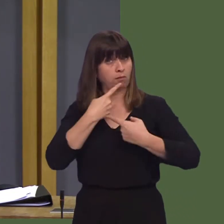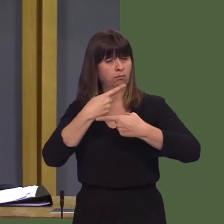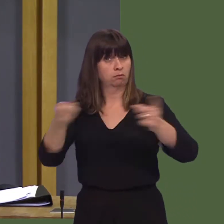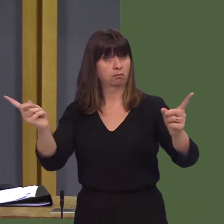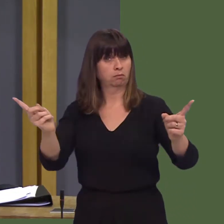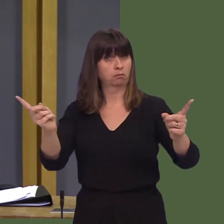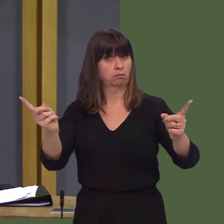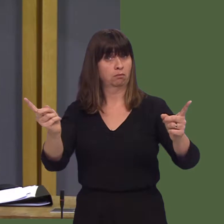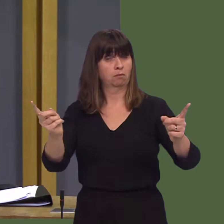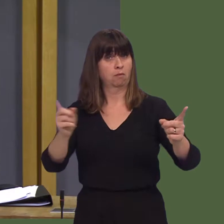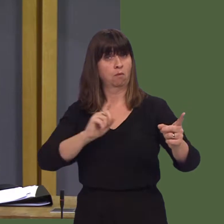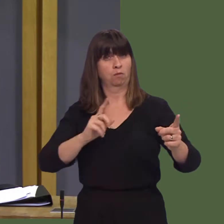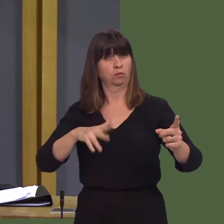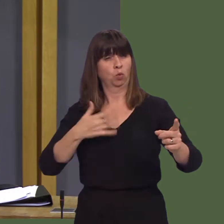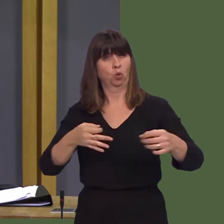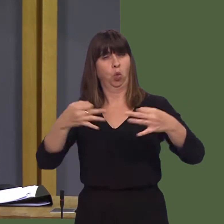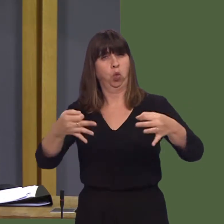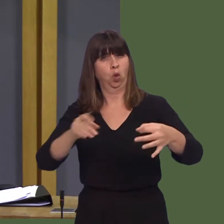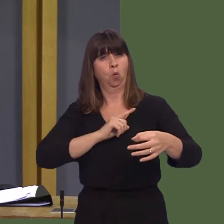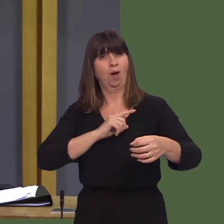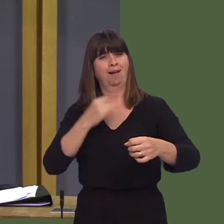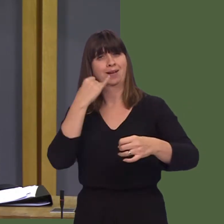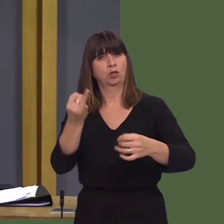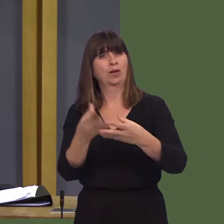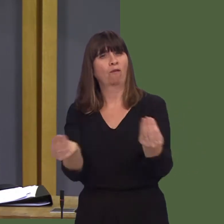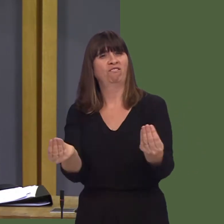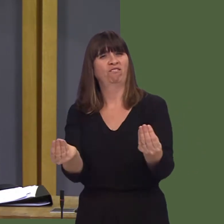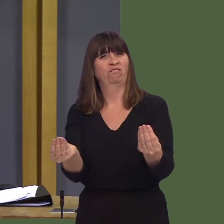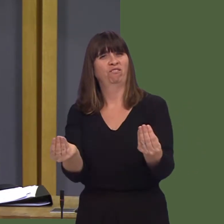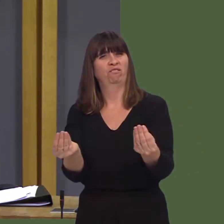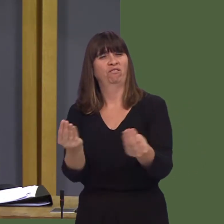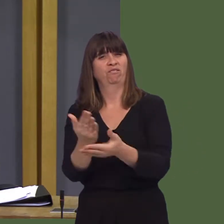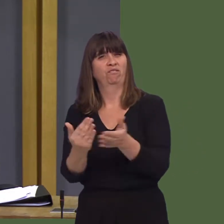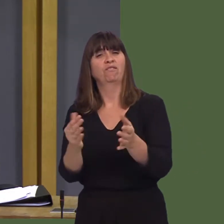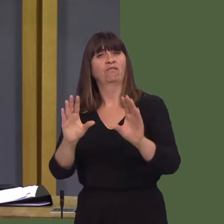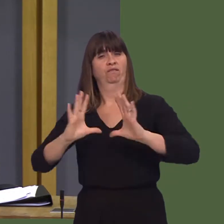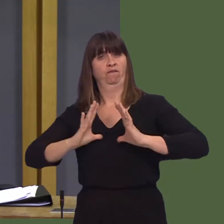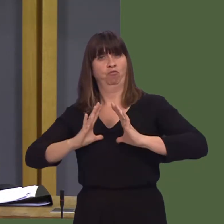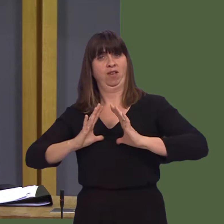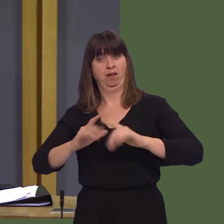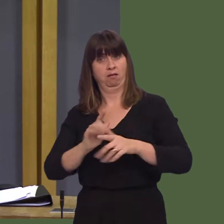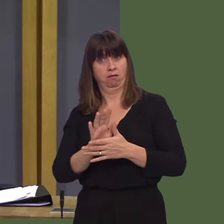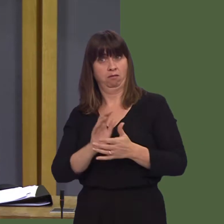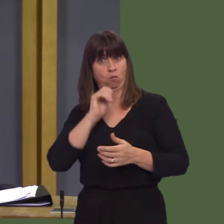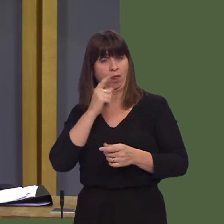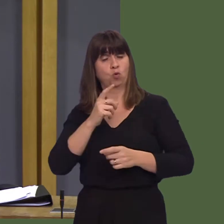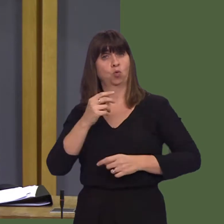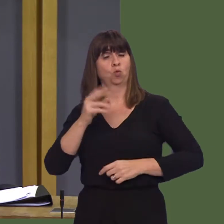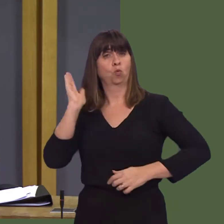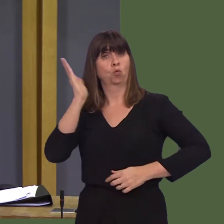session and not during the recess next week, for example? And will that be through the means of an oral statement to the Assembly?